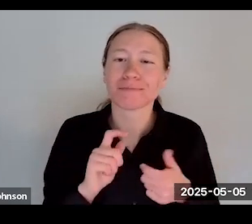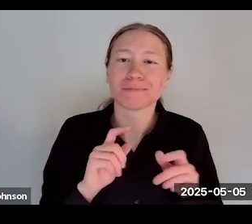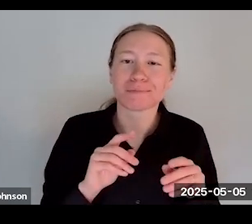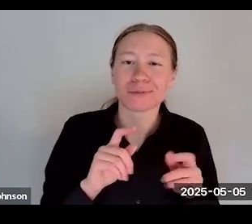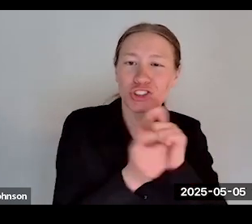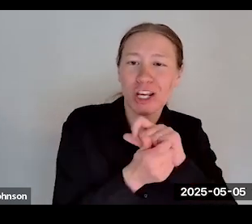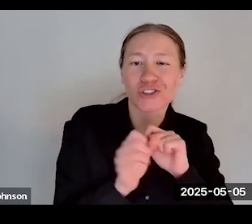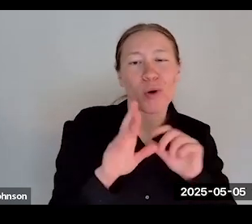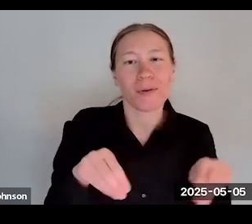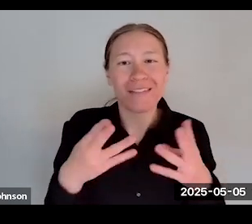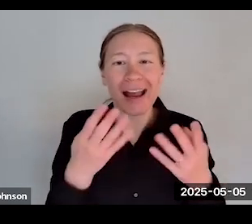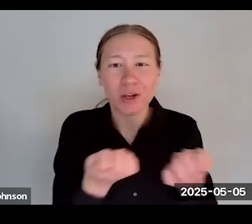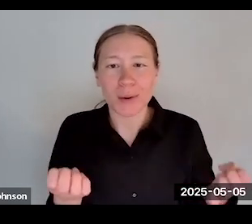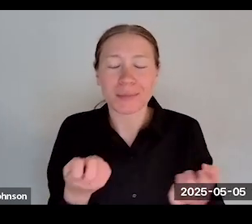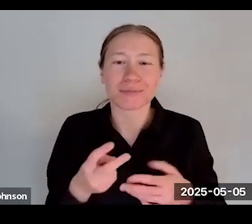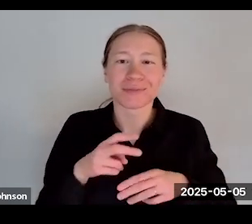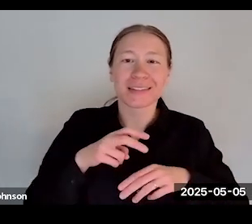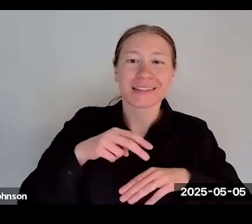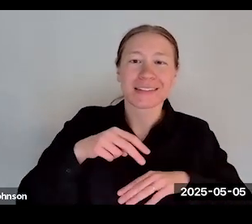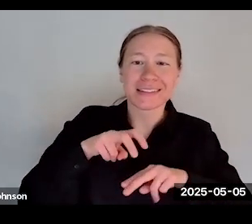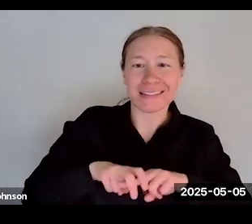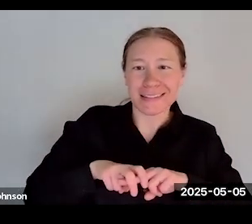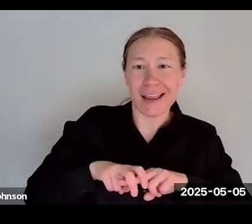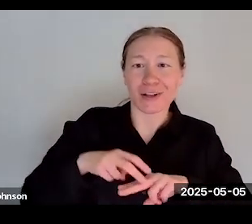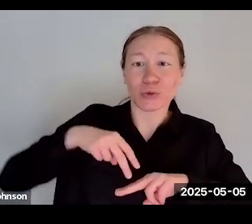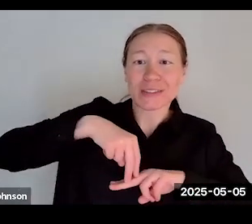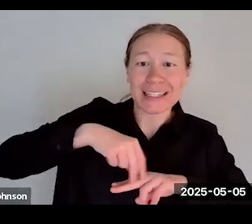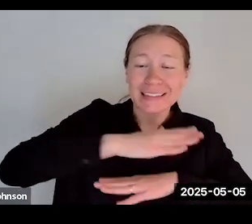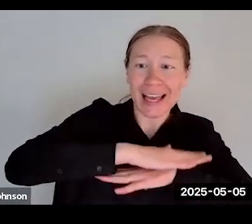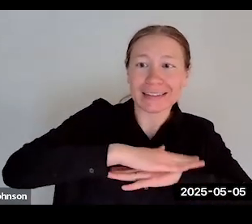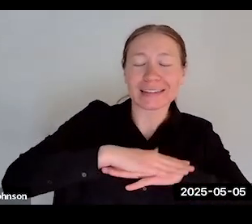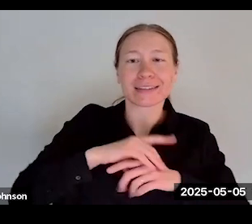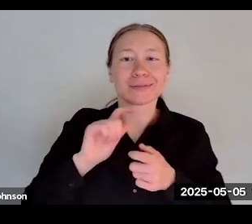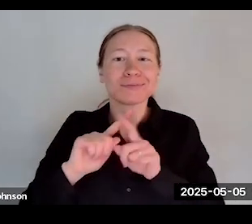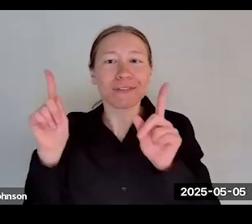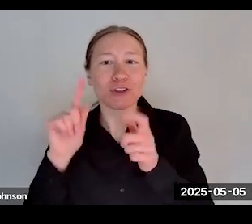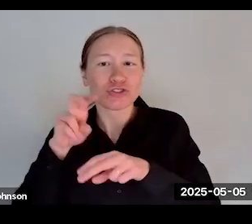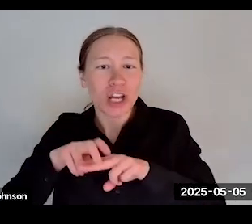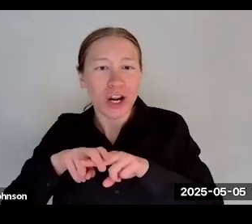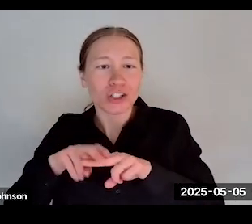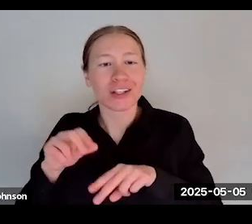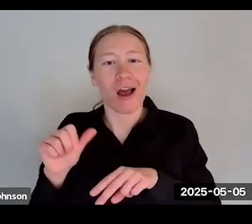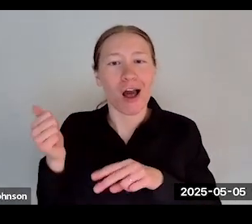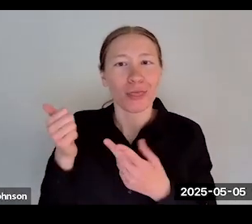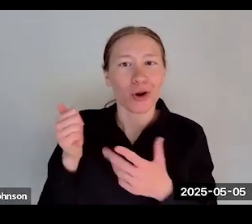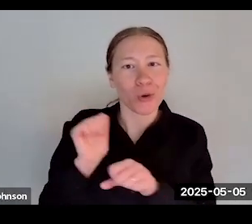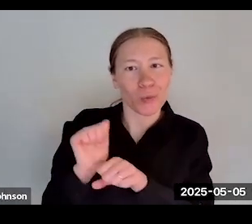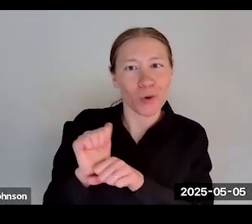sit-to-stand desks and ergonomic chairs and other workplace essentials. Another is modifying a work schedule